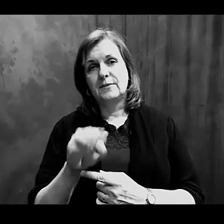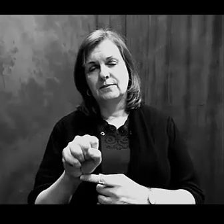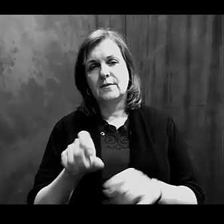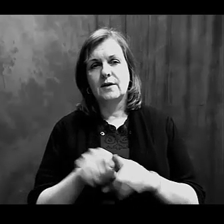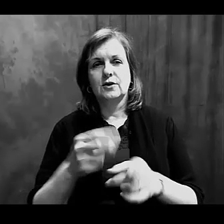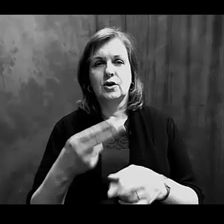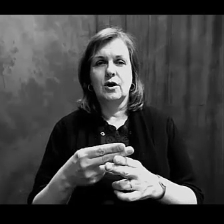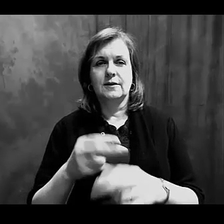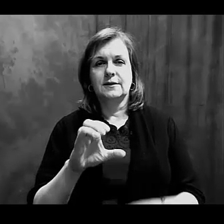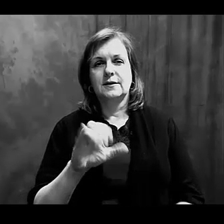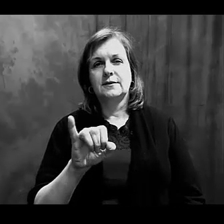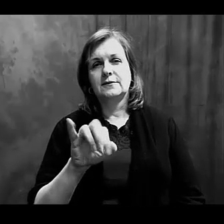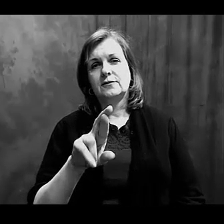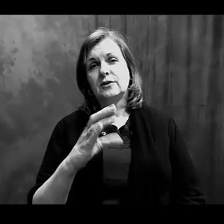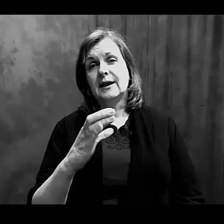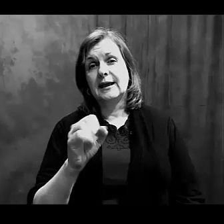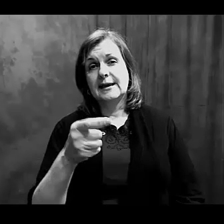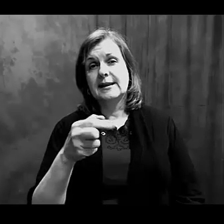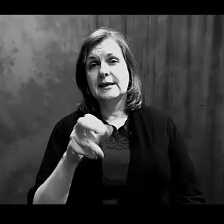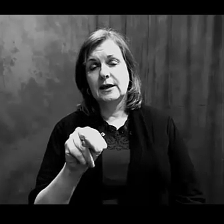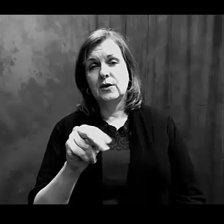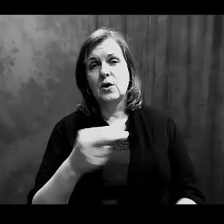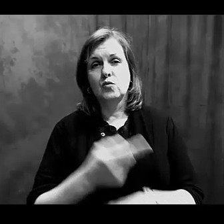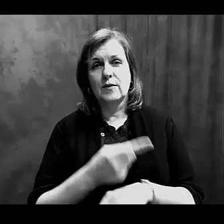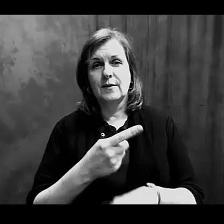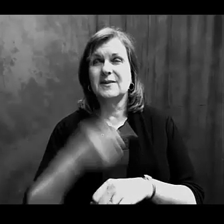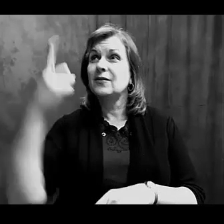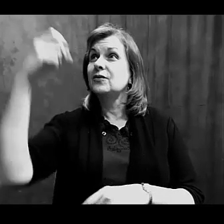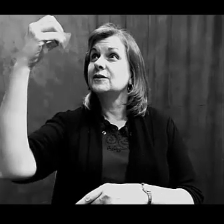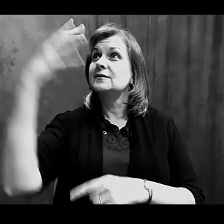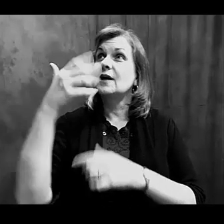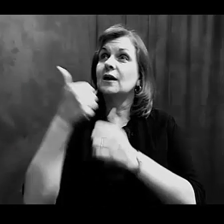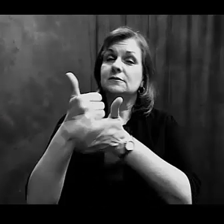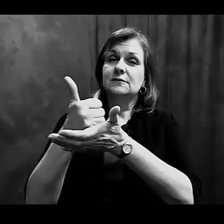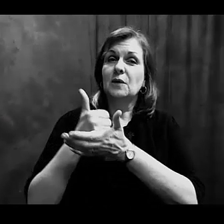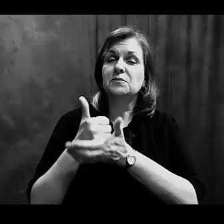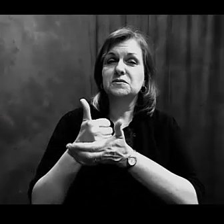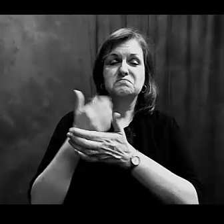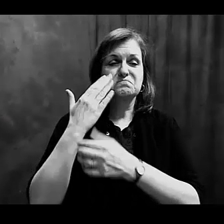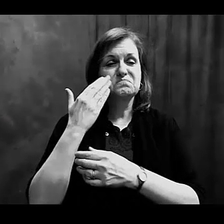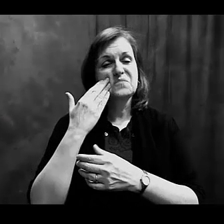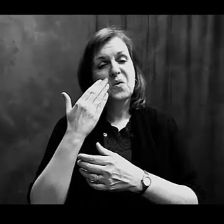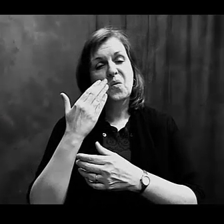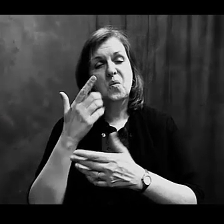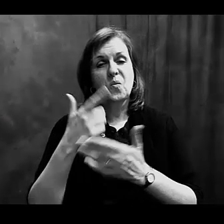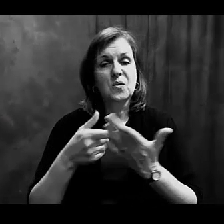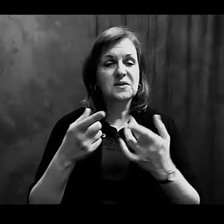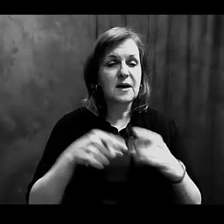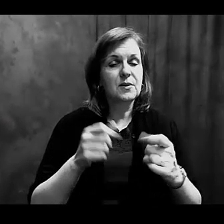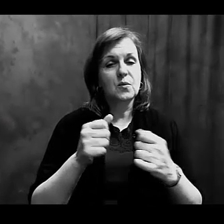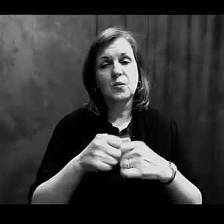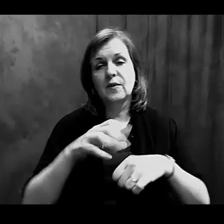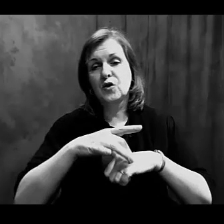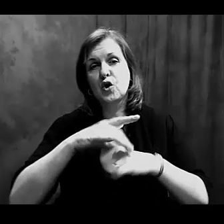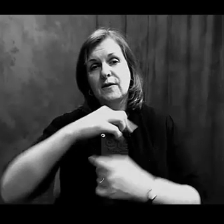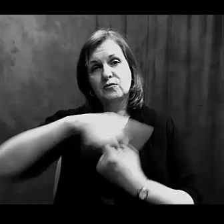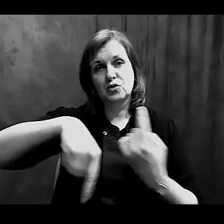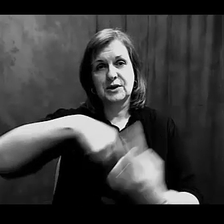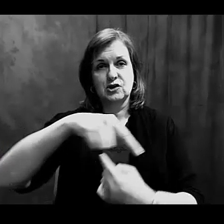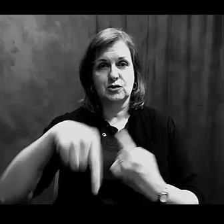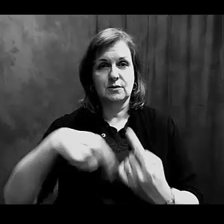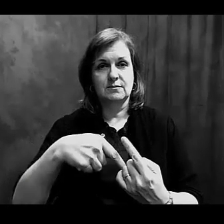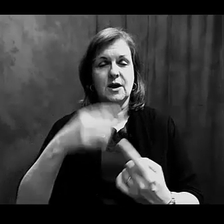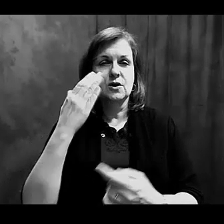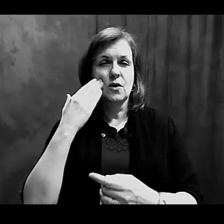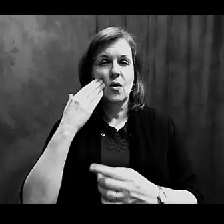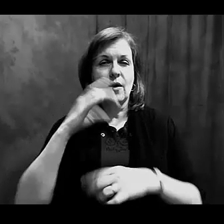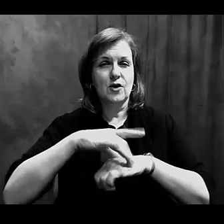the sunlight is a huge clue for us as far as regulating and keeping on track with the earth's rotation now we look at the earth's